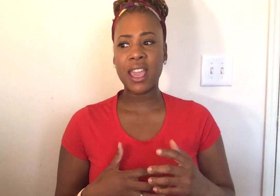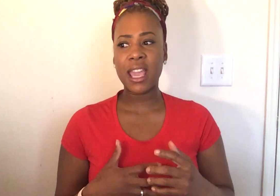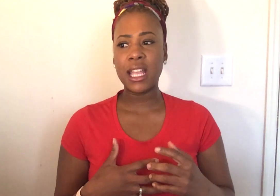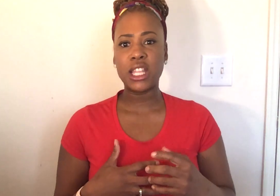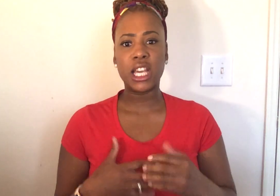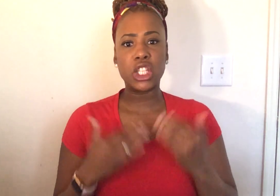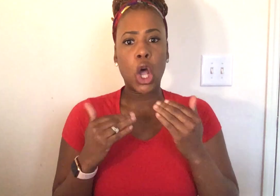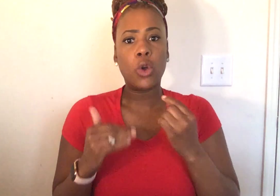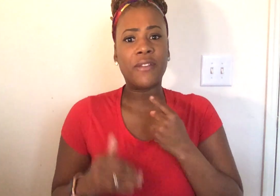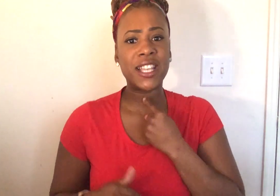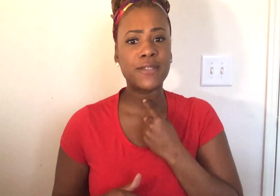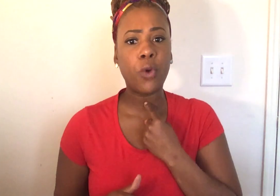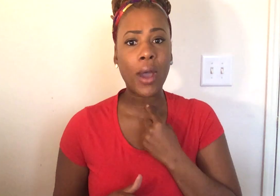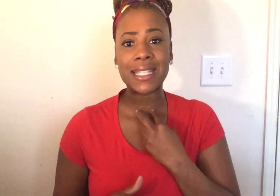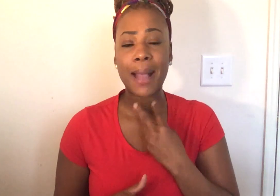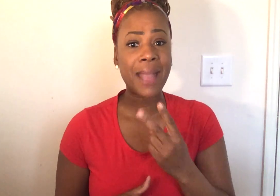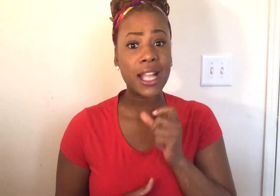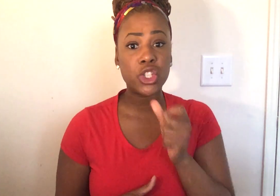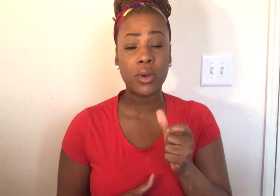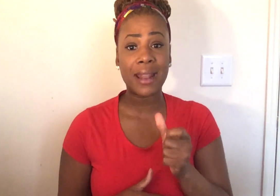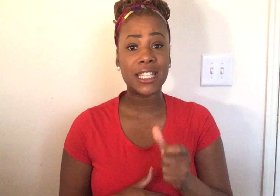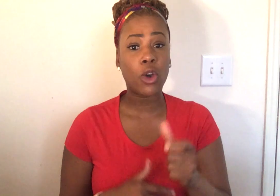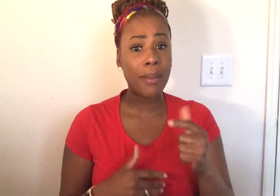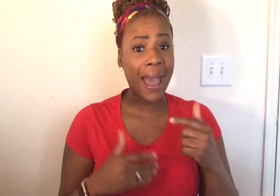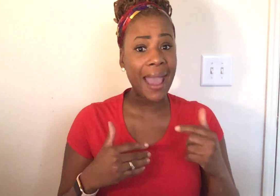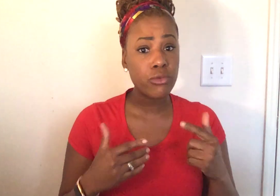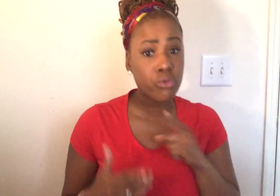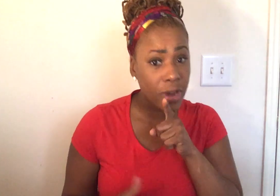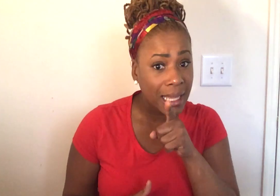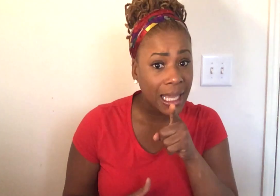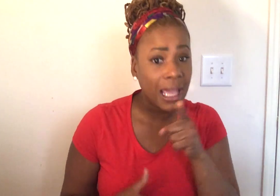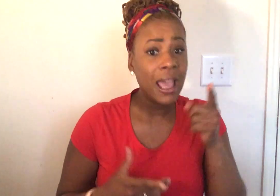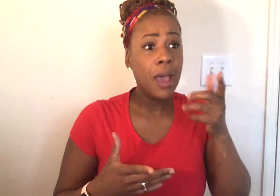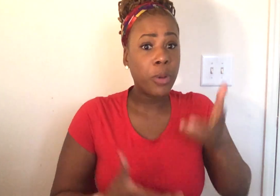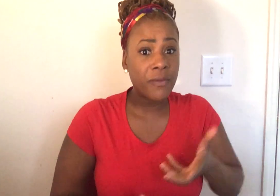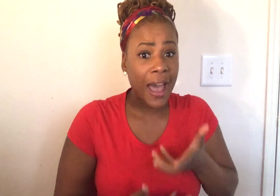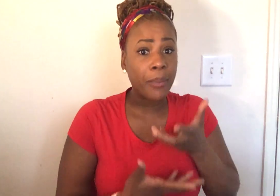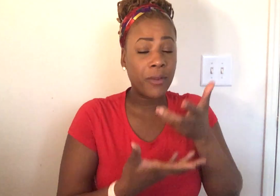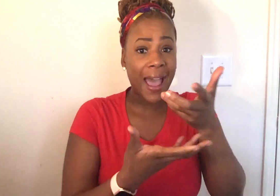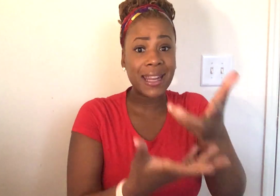the tone of his voice I'm not doing that so am I really provide providing that